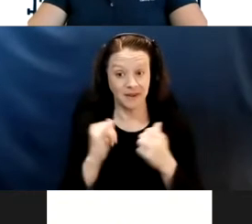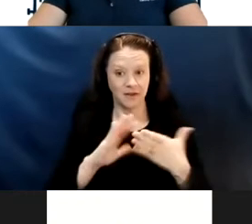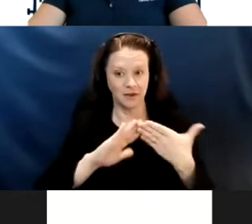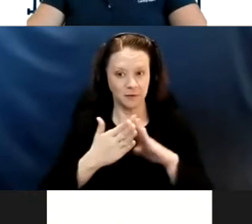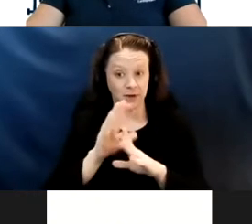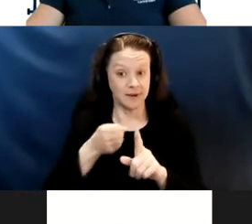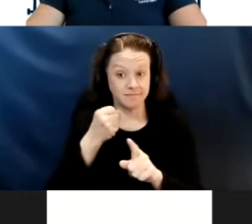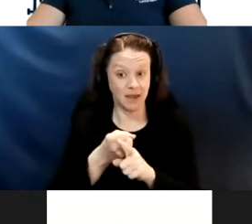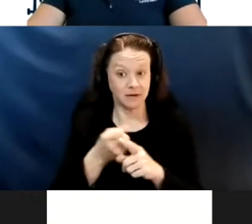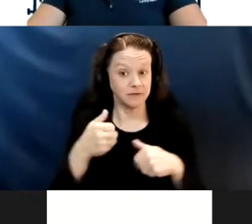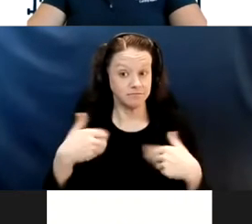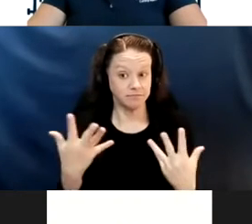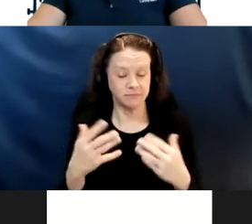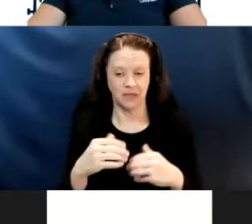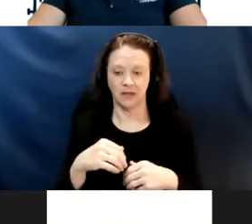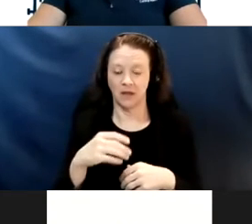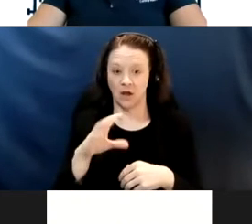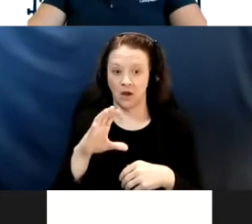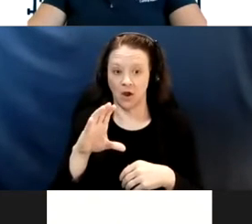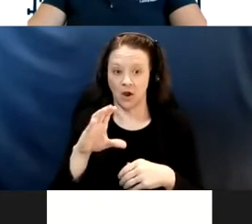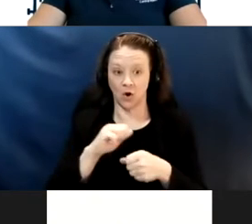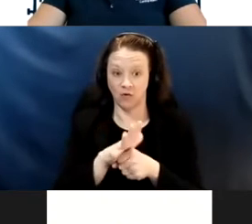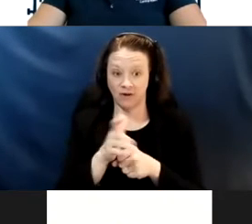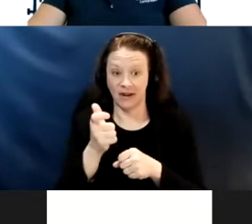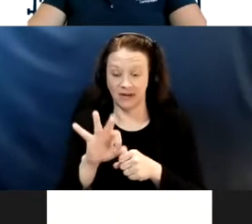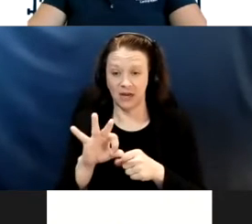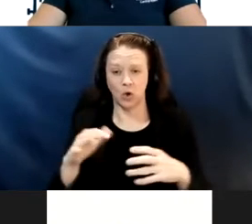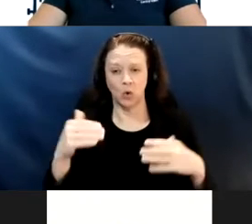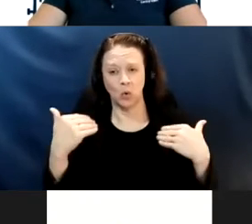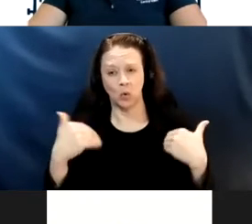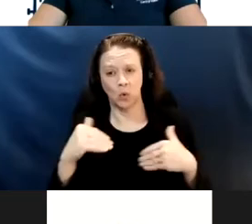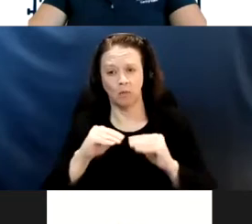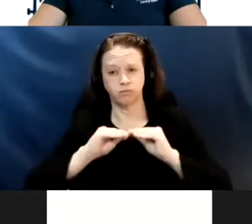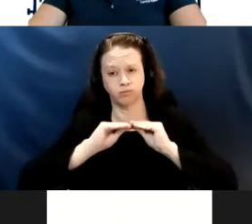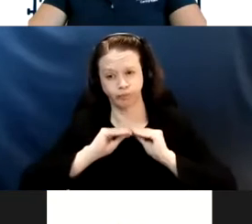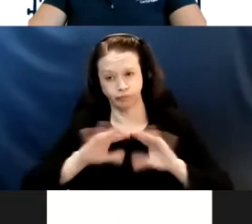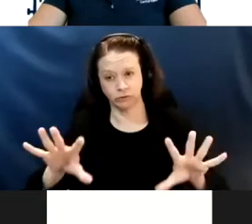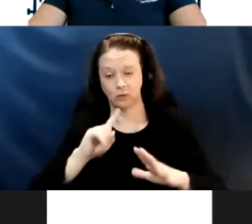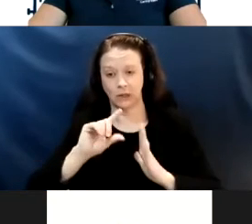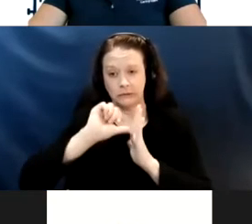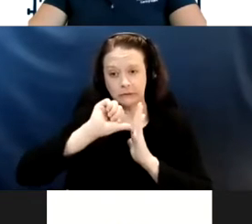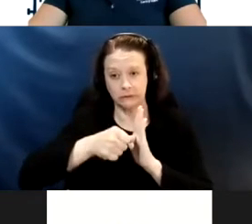the surge of COVID-19 has really only highlighted concerns of inequities that have already existed